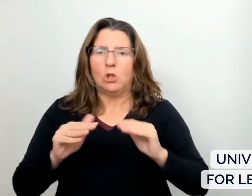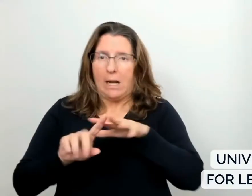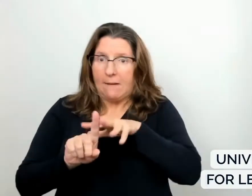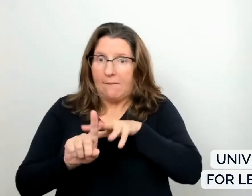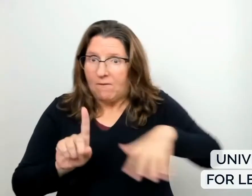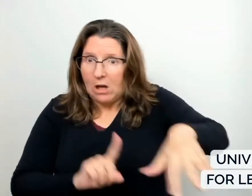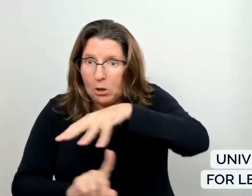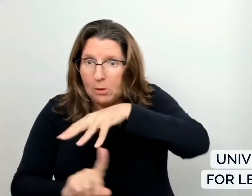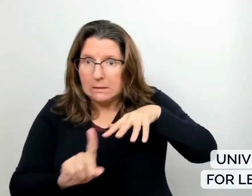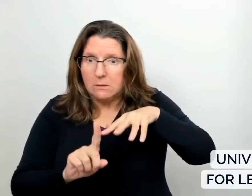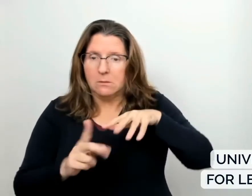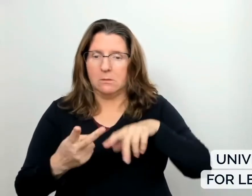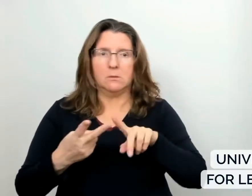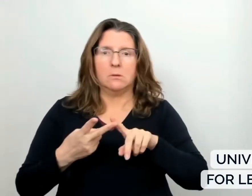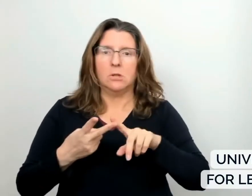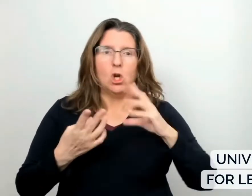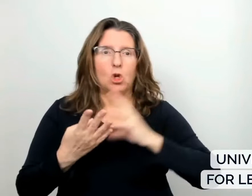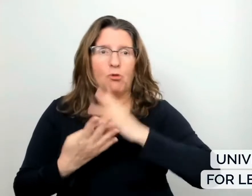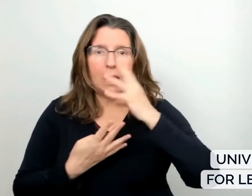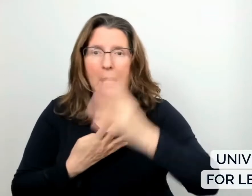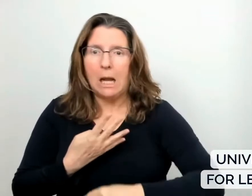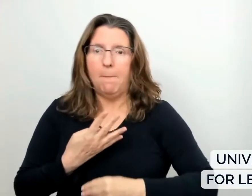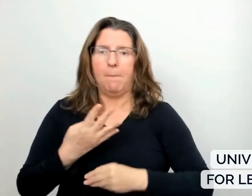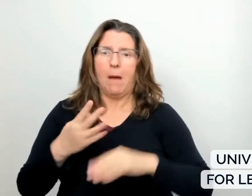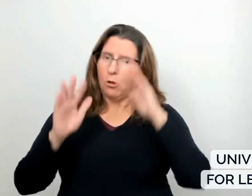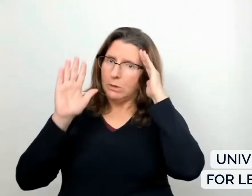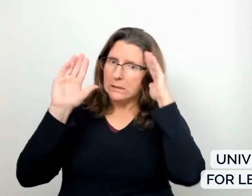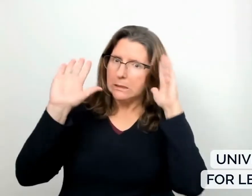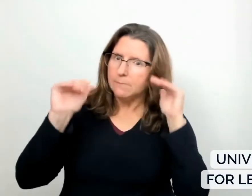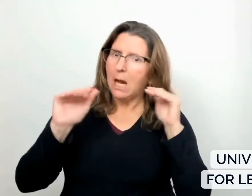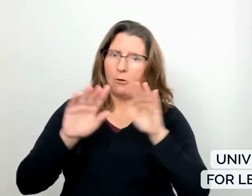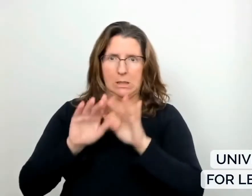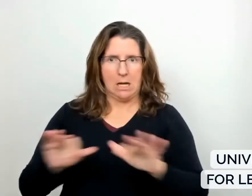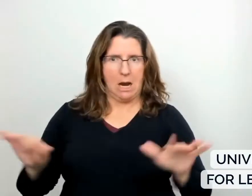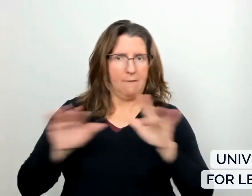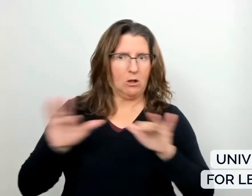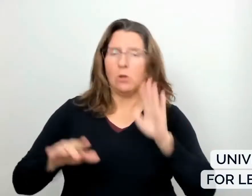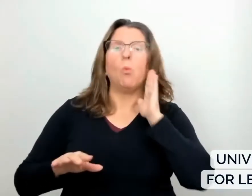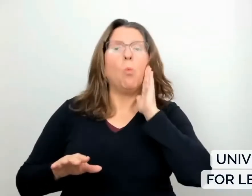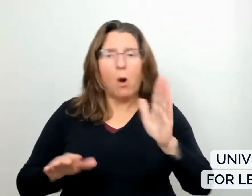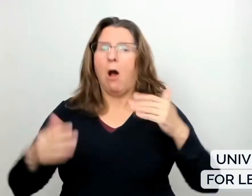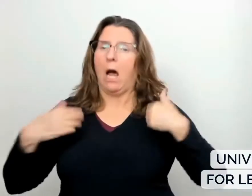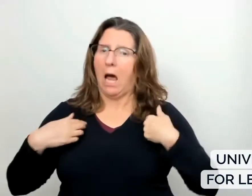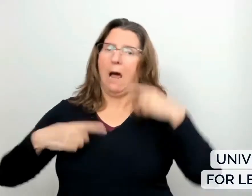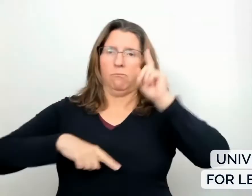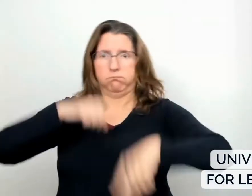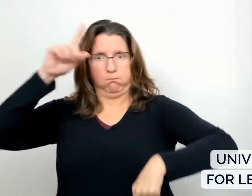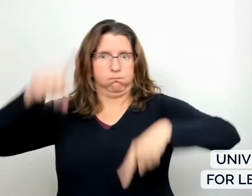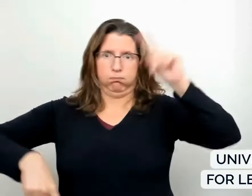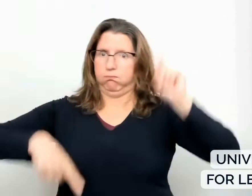UDL focuses on the environment, curriculum and expected diversity.